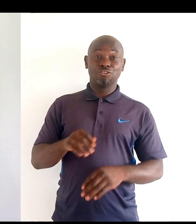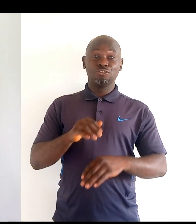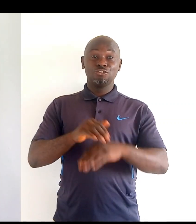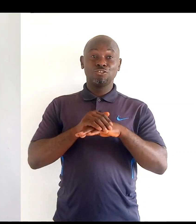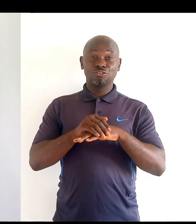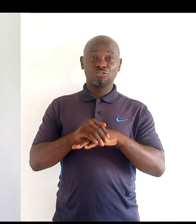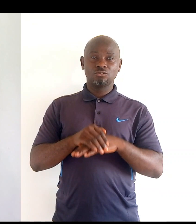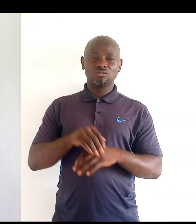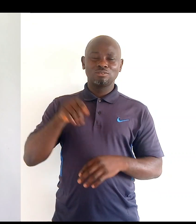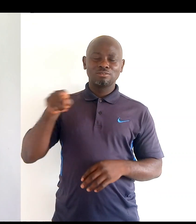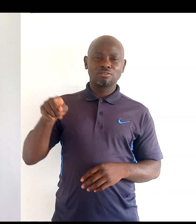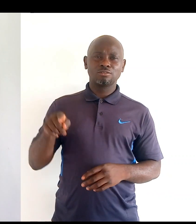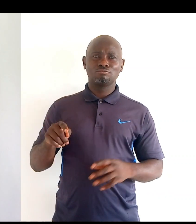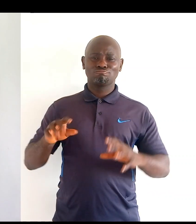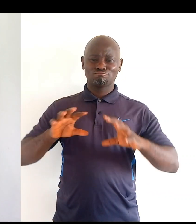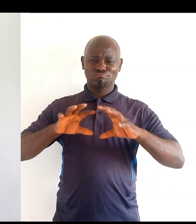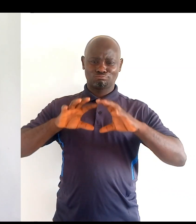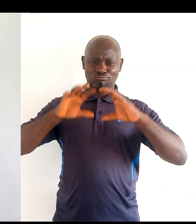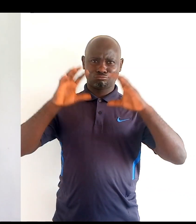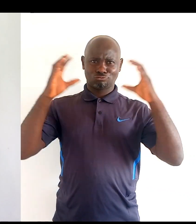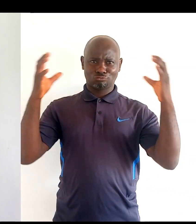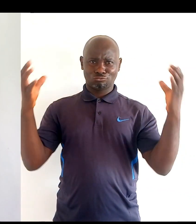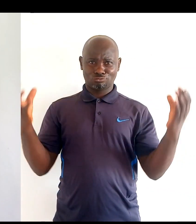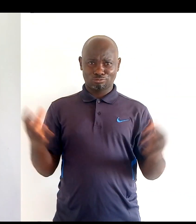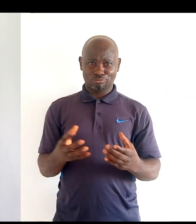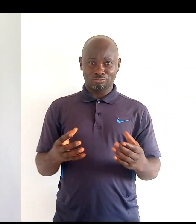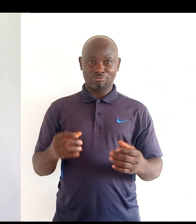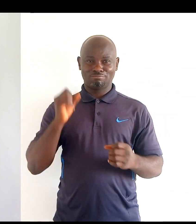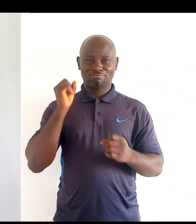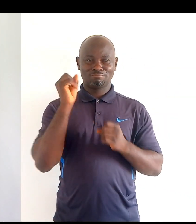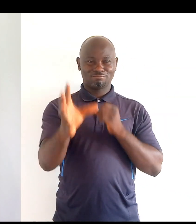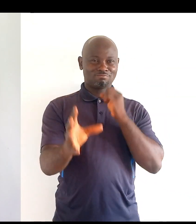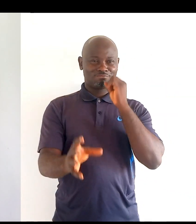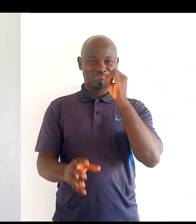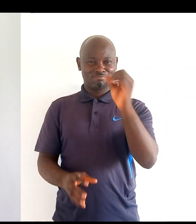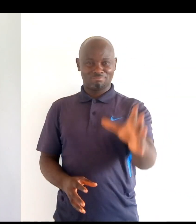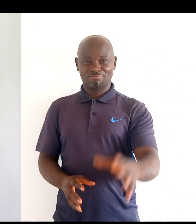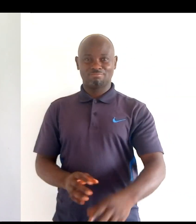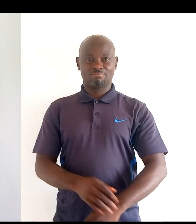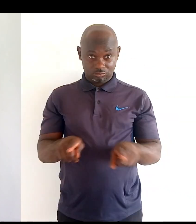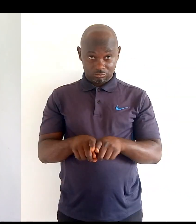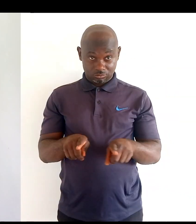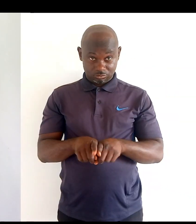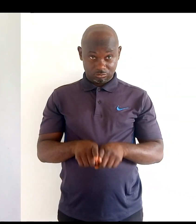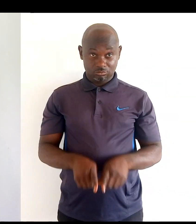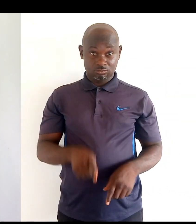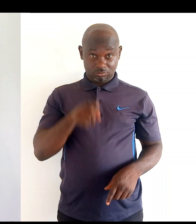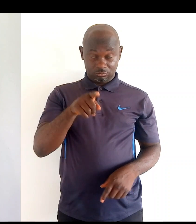we there is a likelihood that the attention will be given to the urban sign languages; documenting